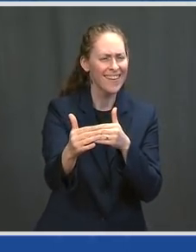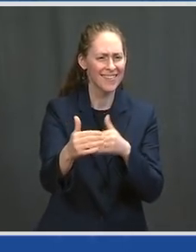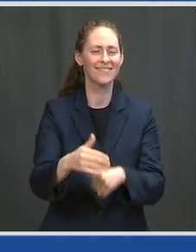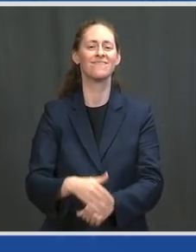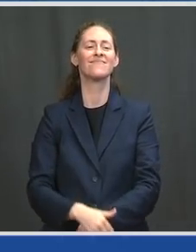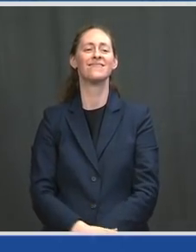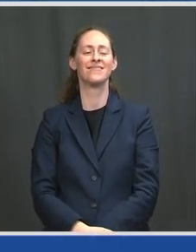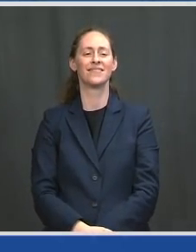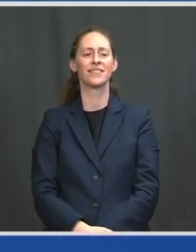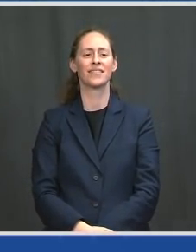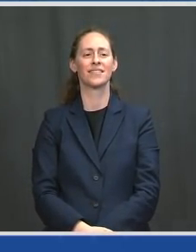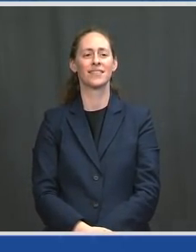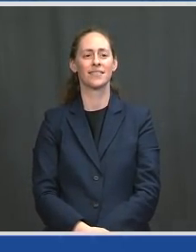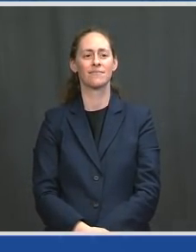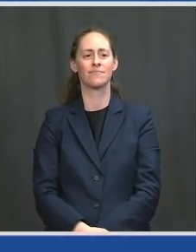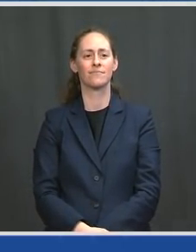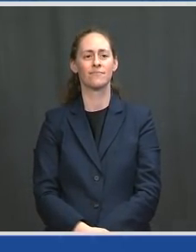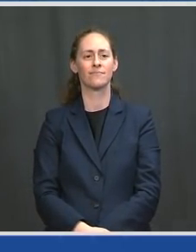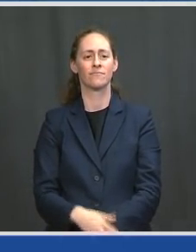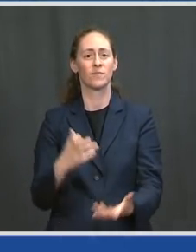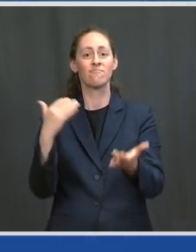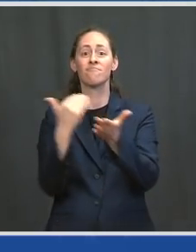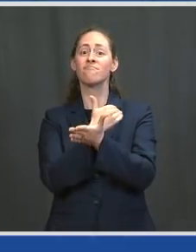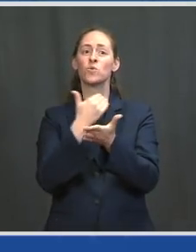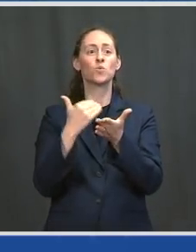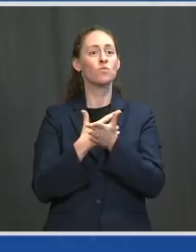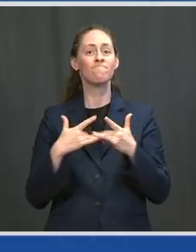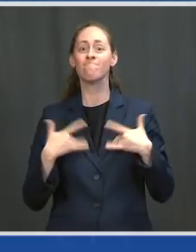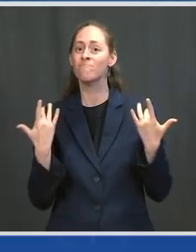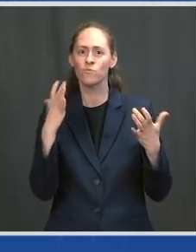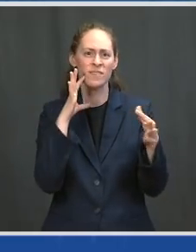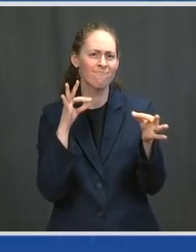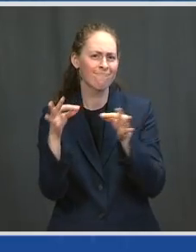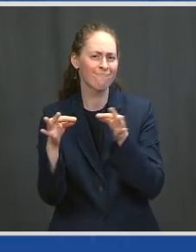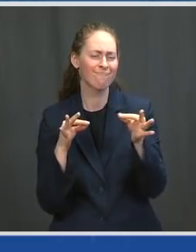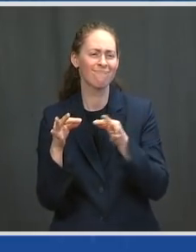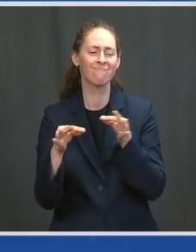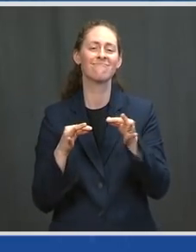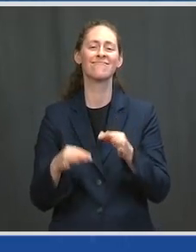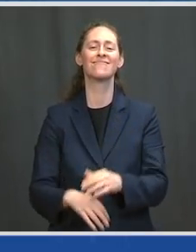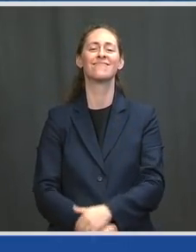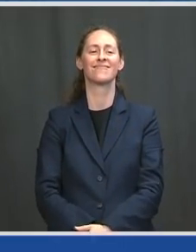When I spoke last week, I said that we were hoping to soon add a new element to our vaccination program: